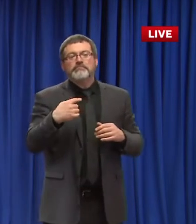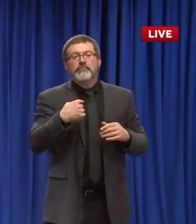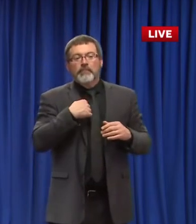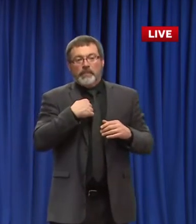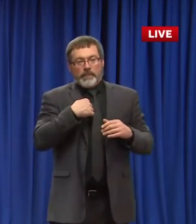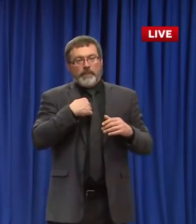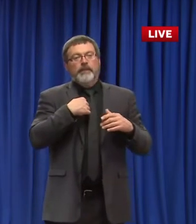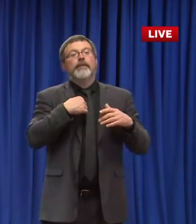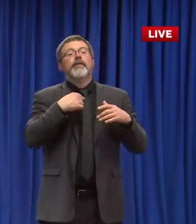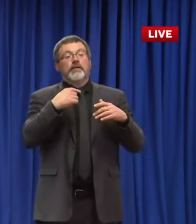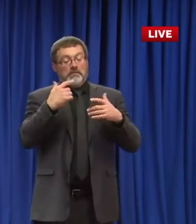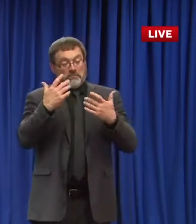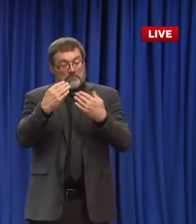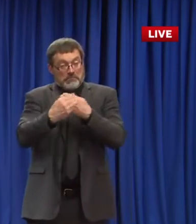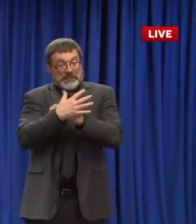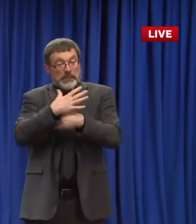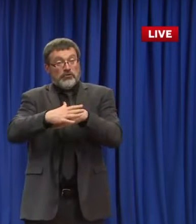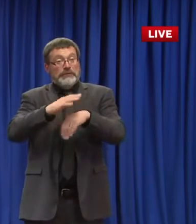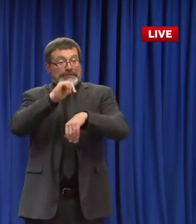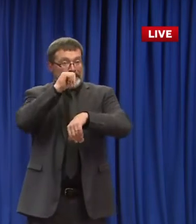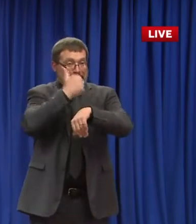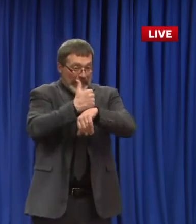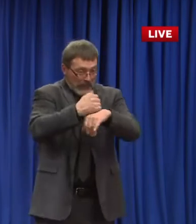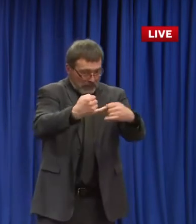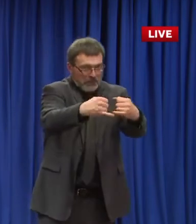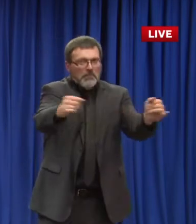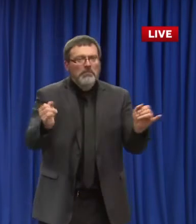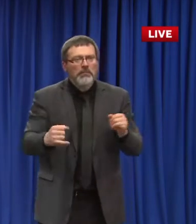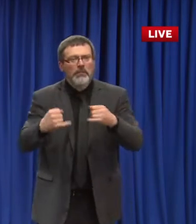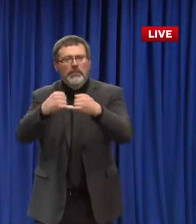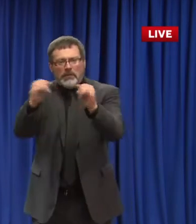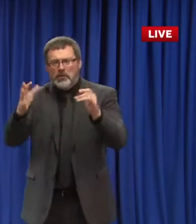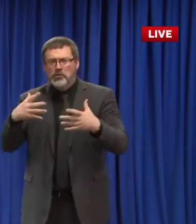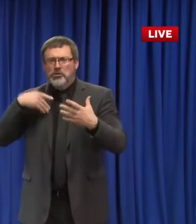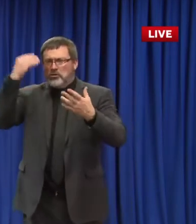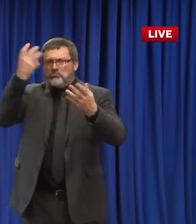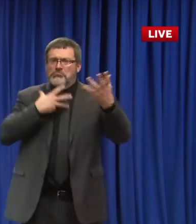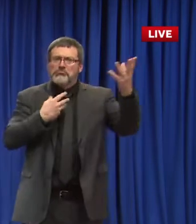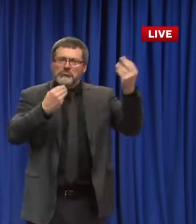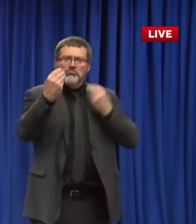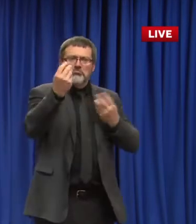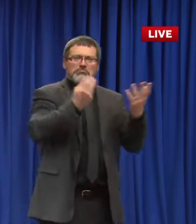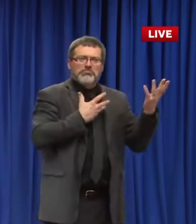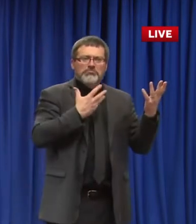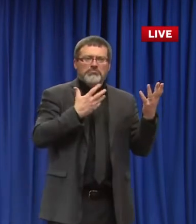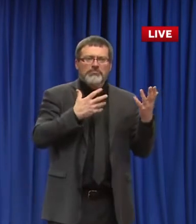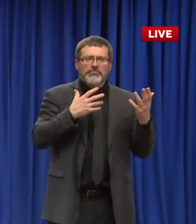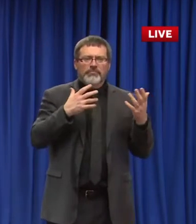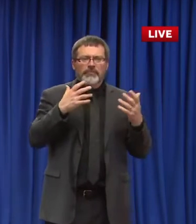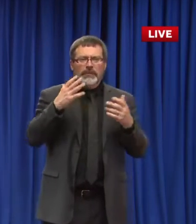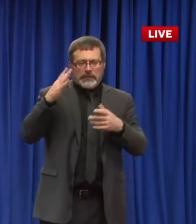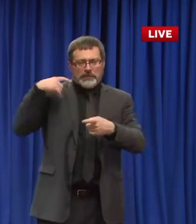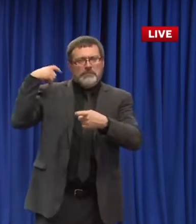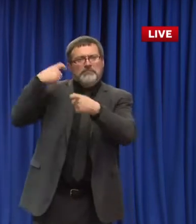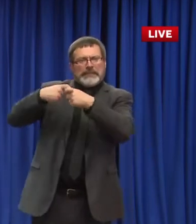CIRCLES OR SQUARES ON THE BEACH AND ALLOW PEOPLE TO COME IN A STAY IN THERE SQUARE AND LOUNGE THERE?